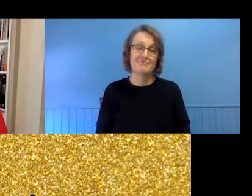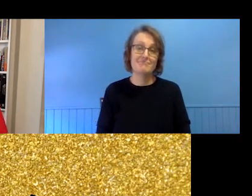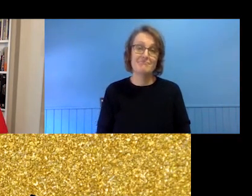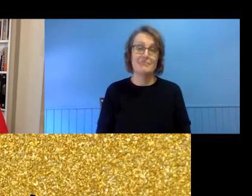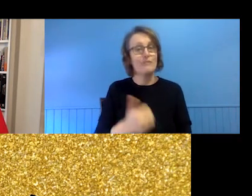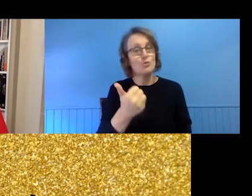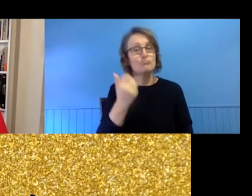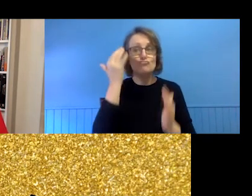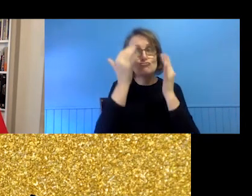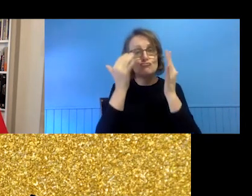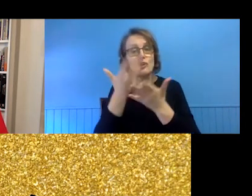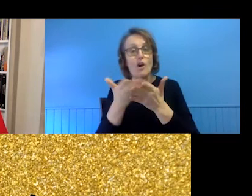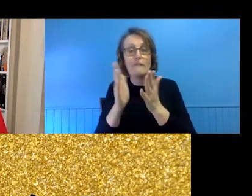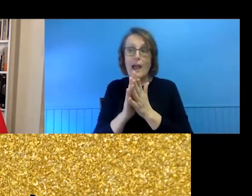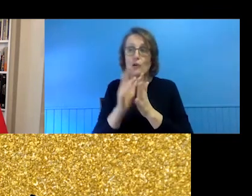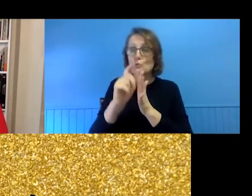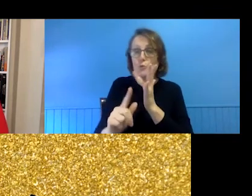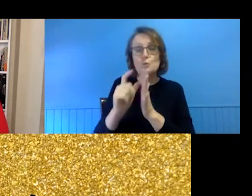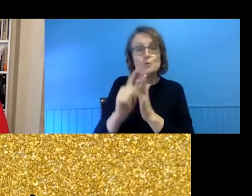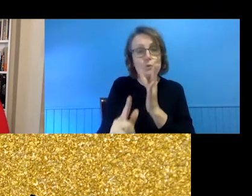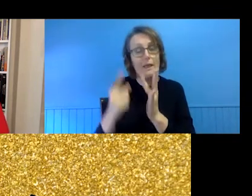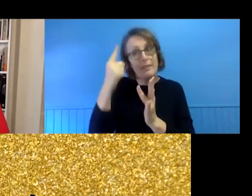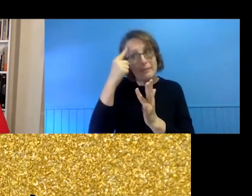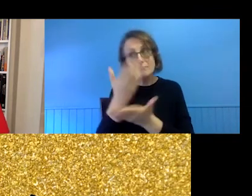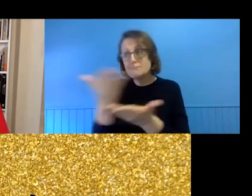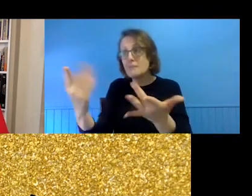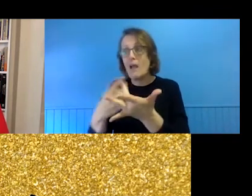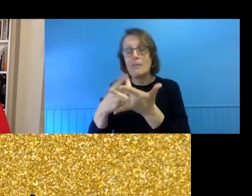about how you approach things, and even as simple as if you are